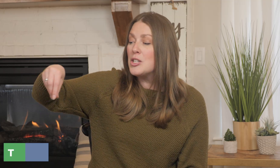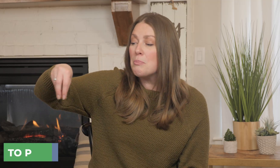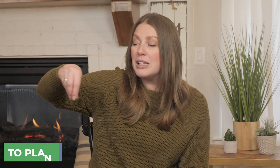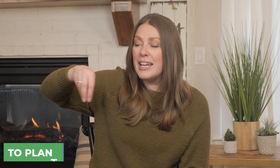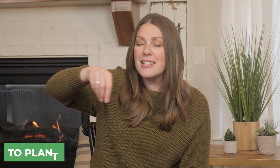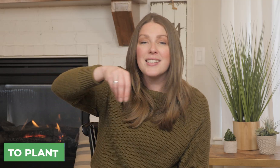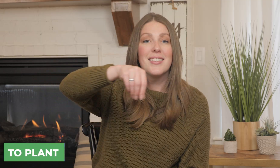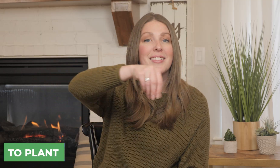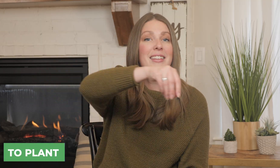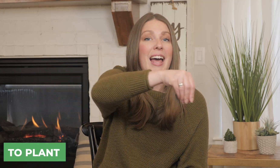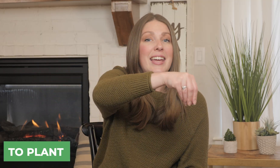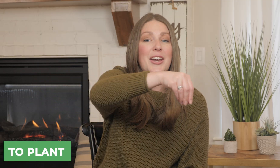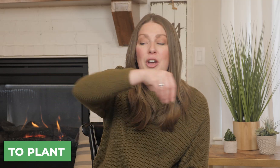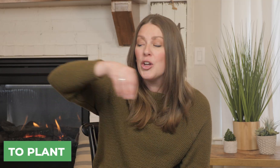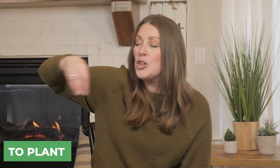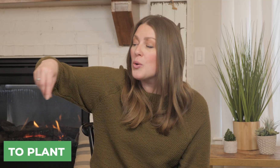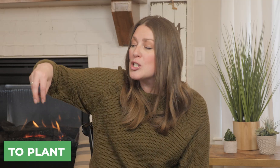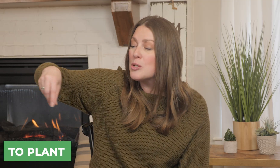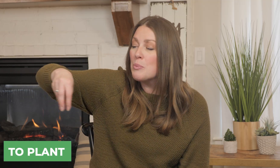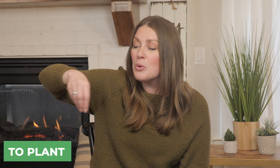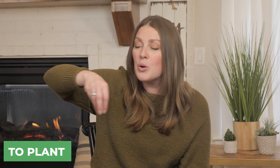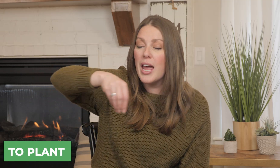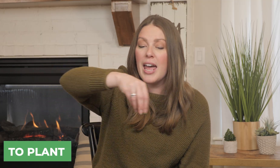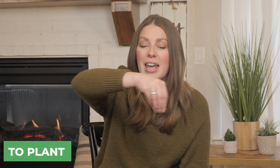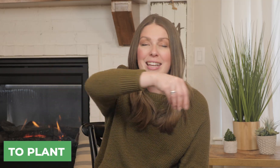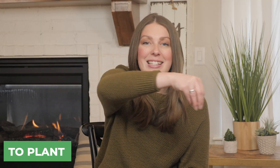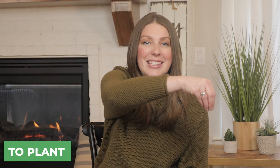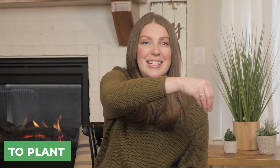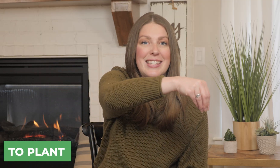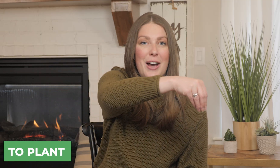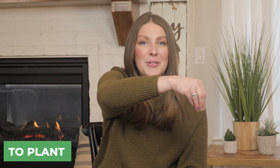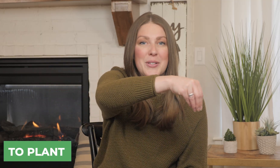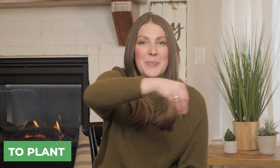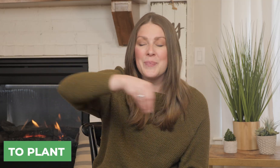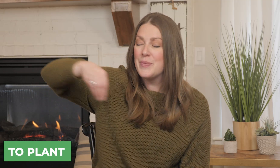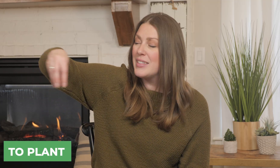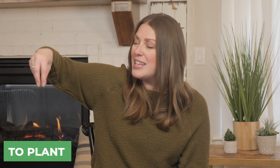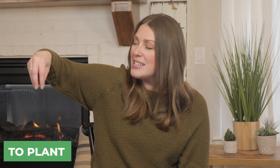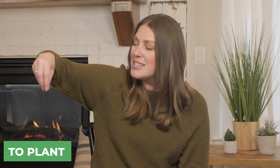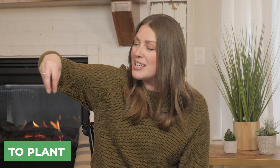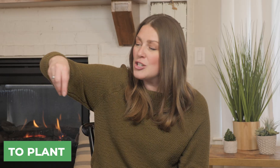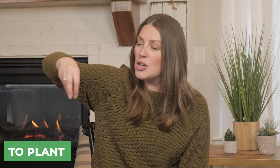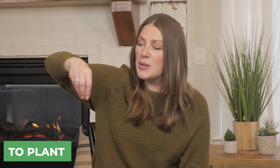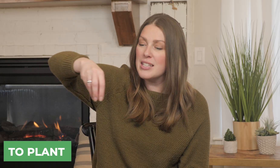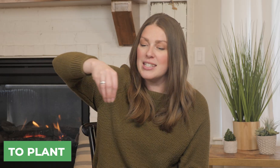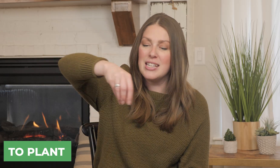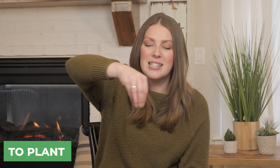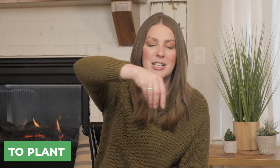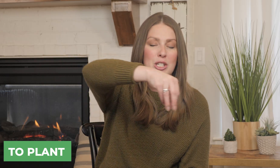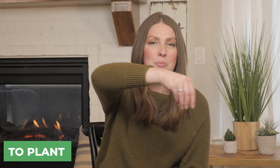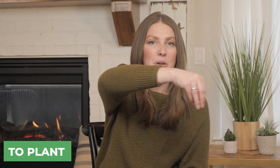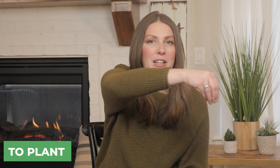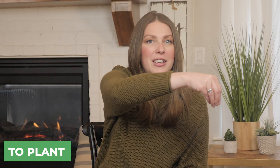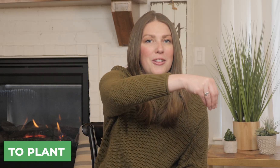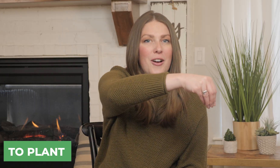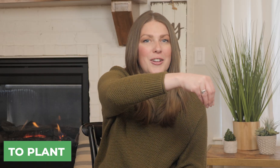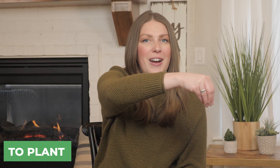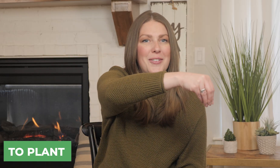To plant like you're spreading seeds out. This is showing the seeds sprinkling along the ground